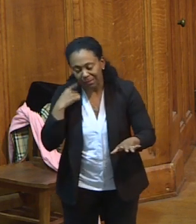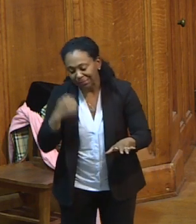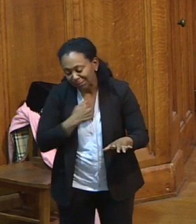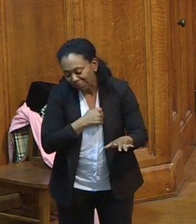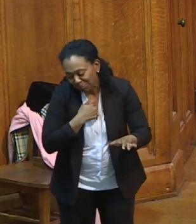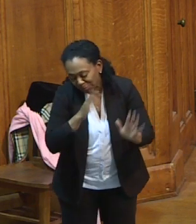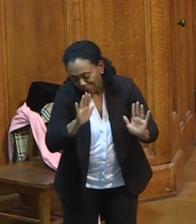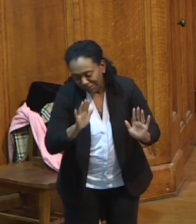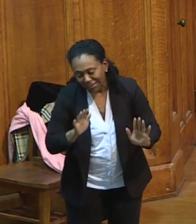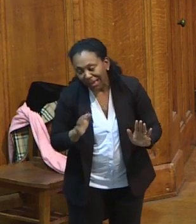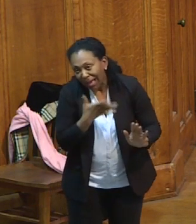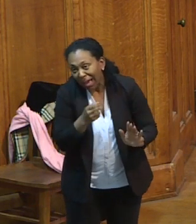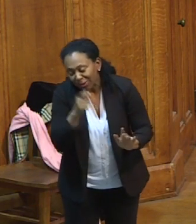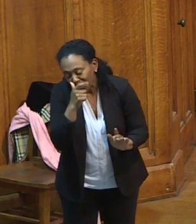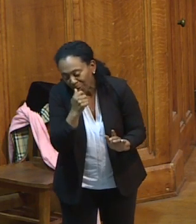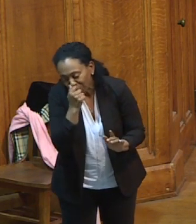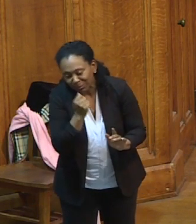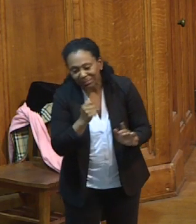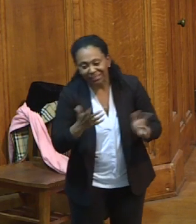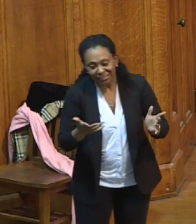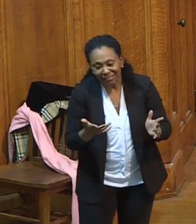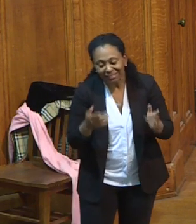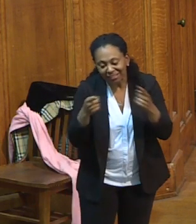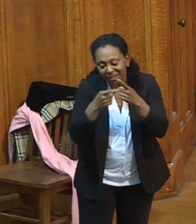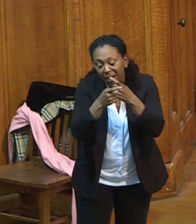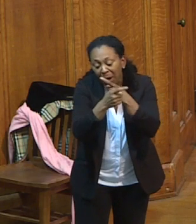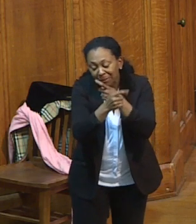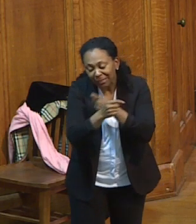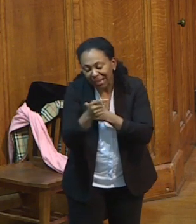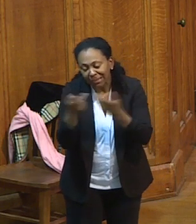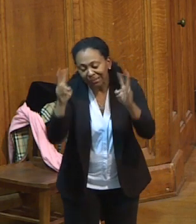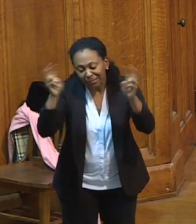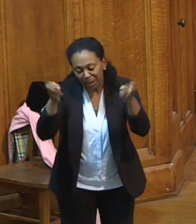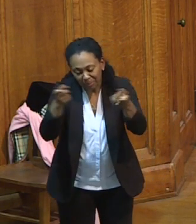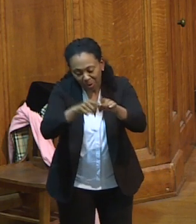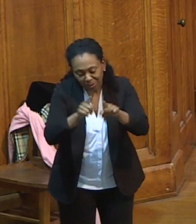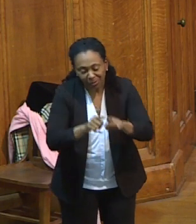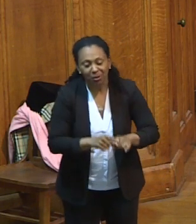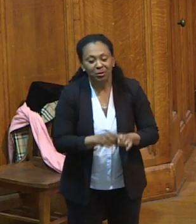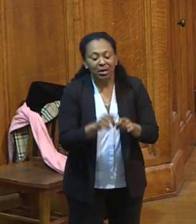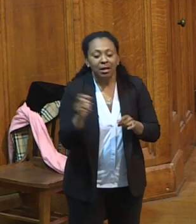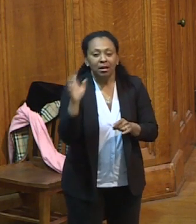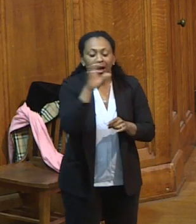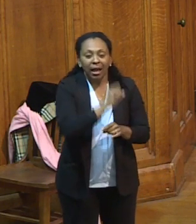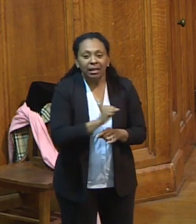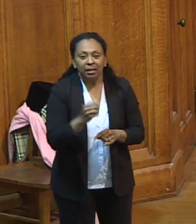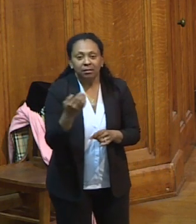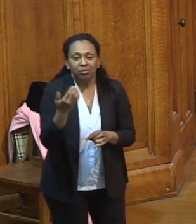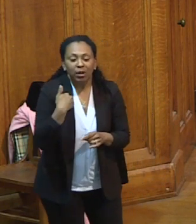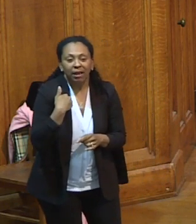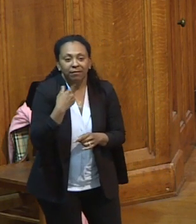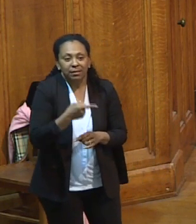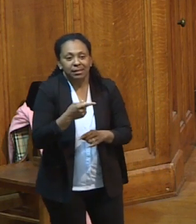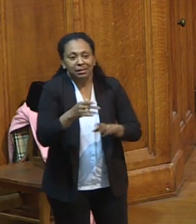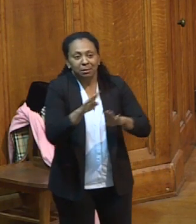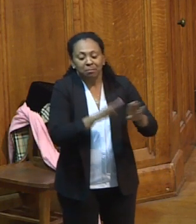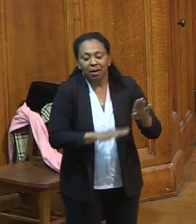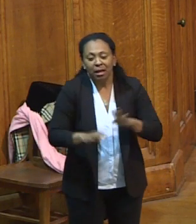It's a complicated topic as well. I guess we have this biological abruptness